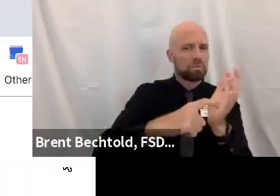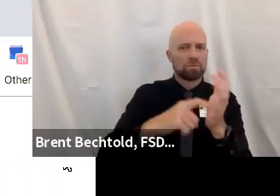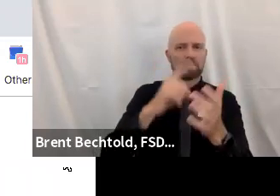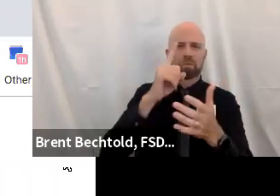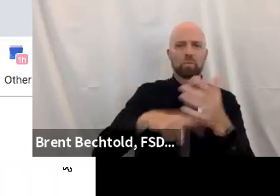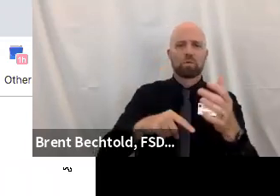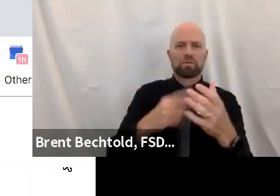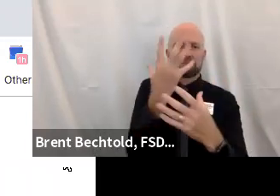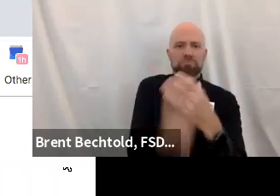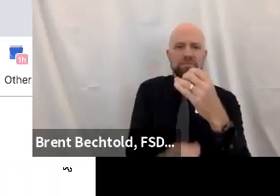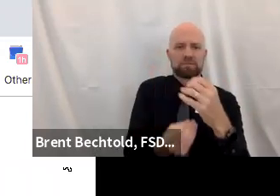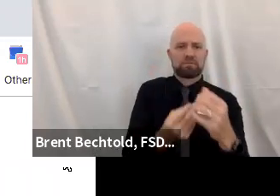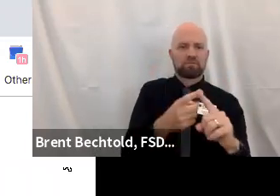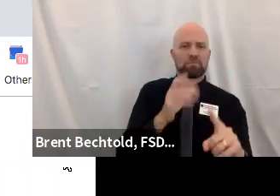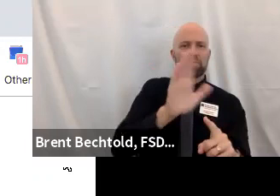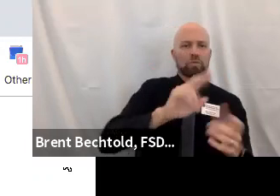While you're reading, try to recognize what's